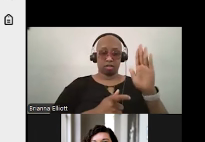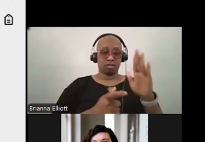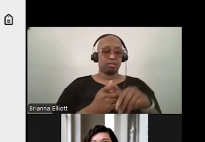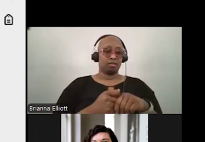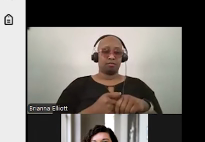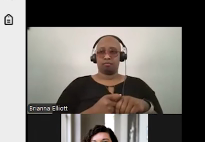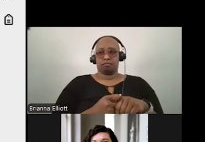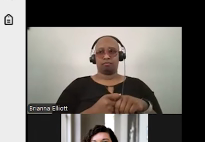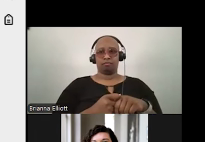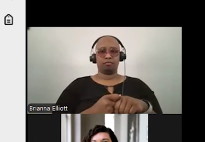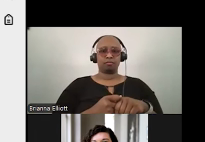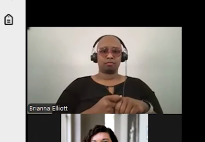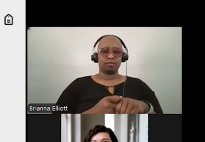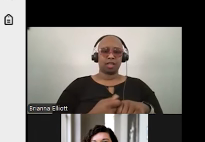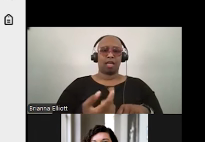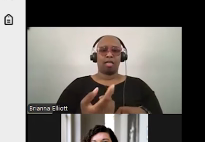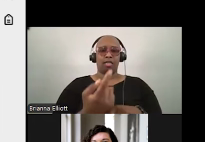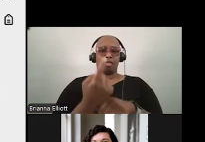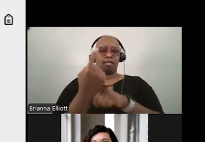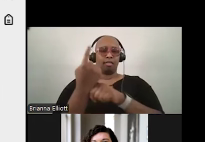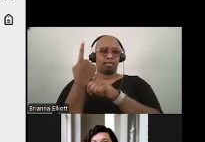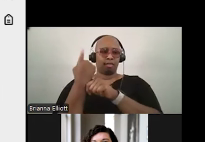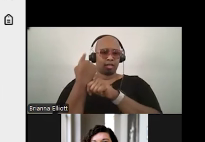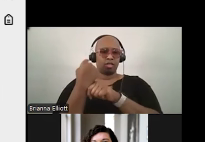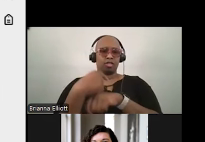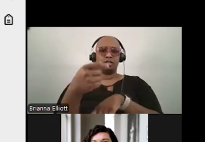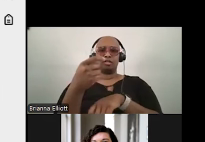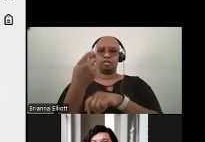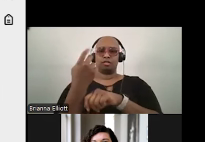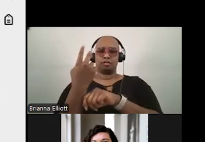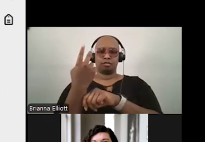which I think might be the time that I actually scanned this book chapter that or this story from